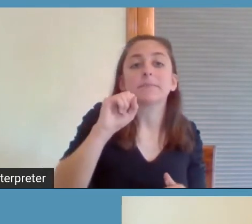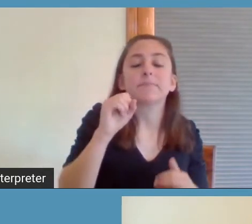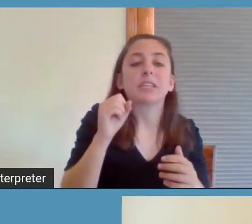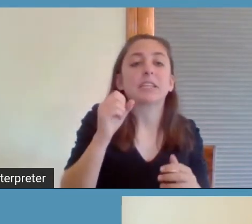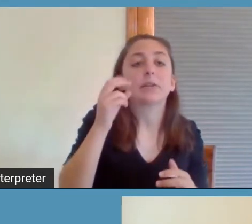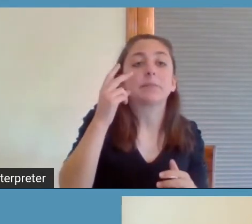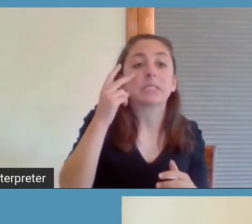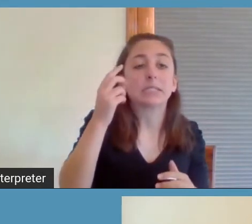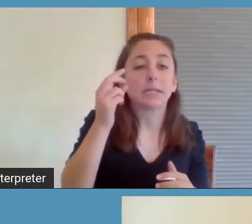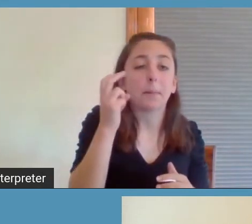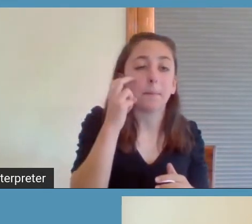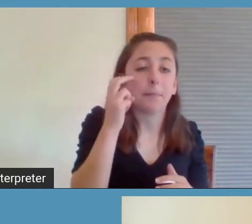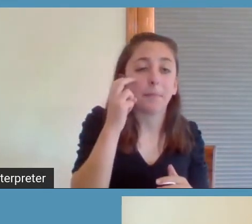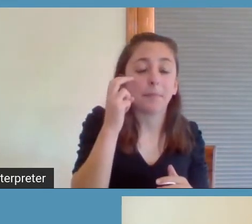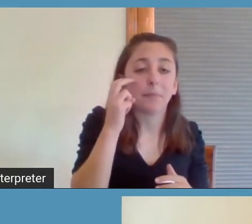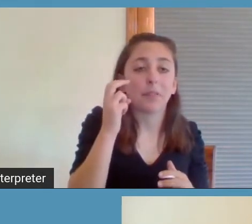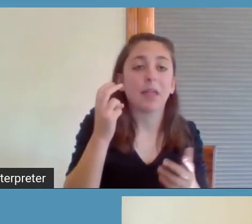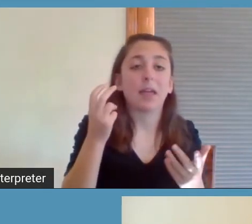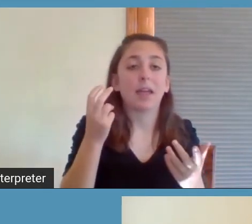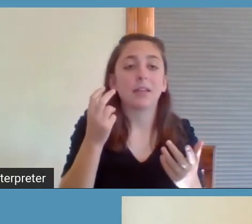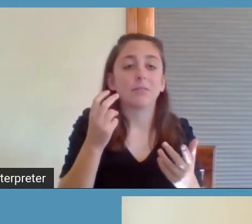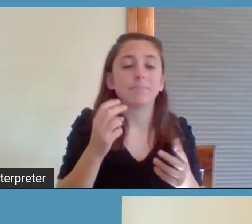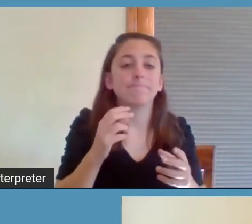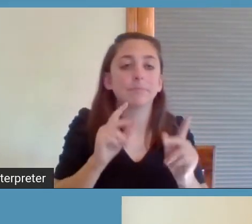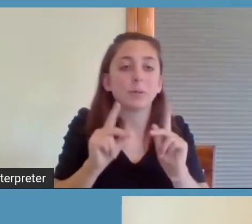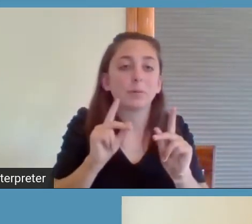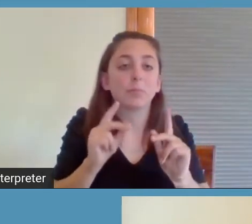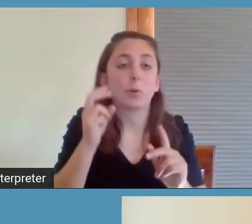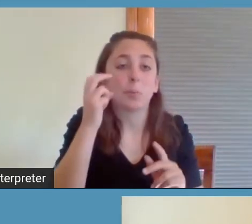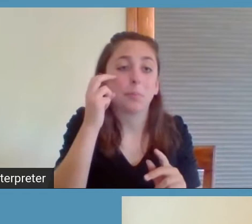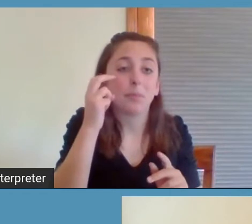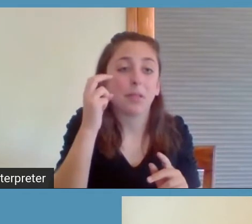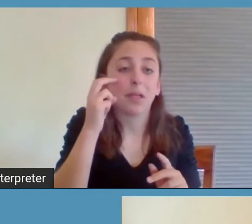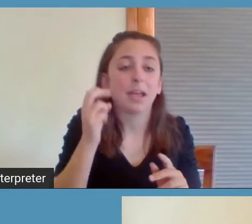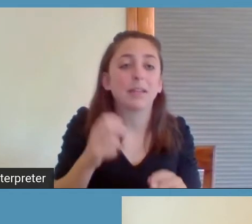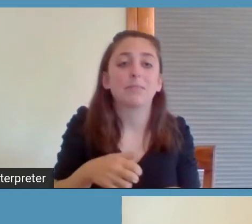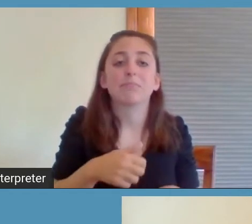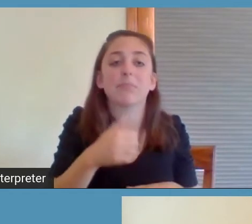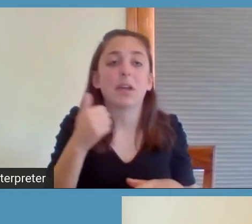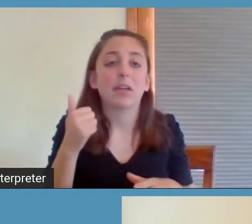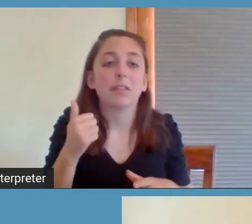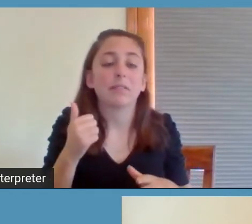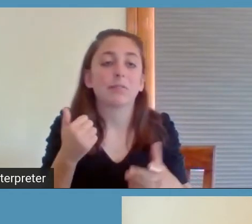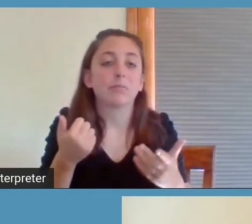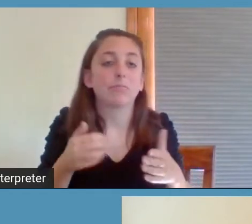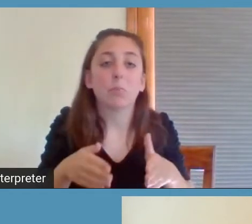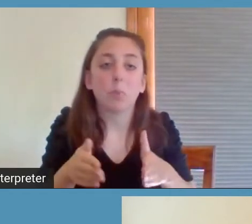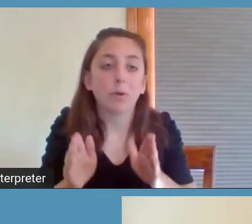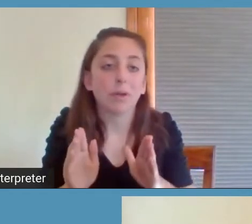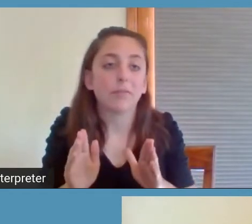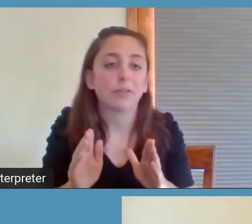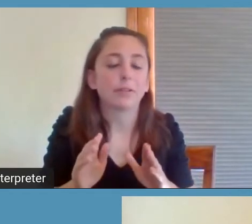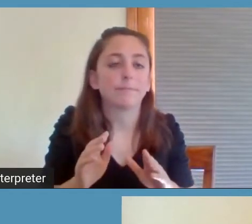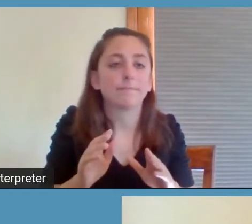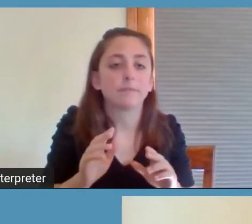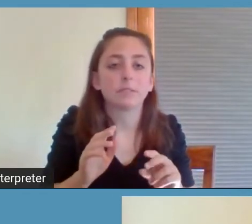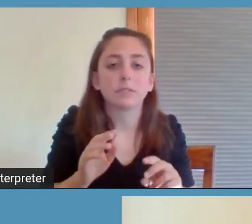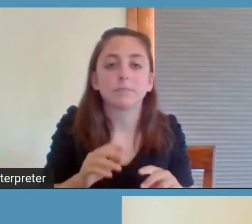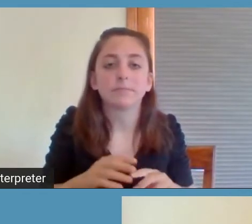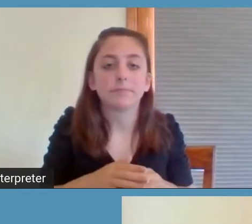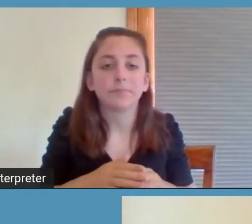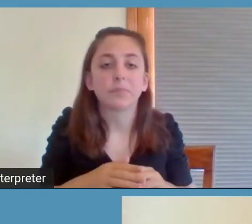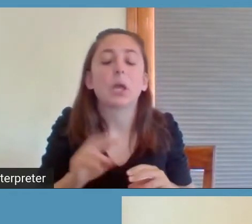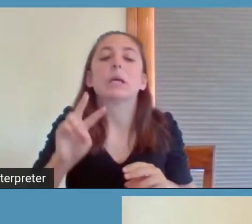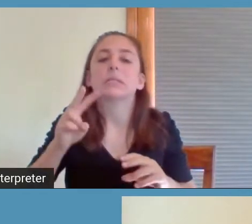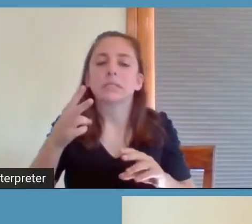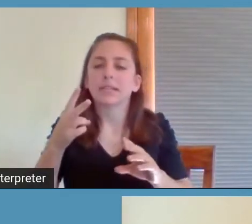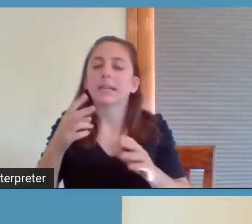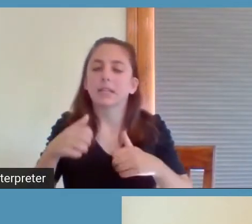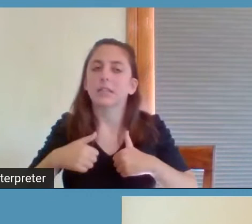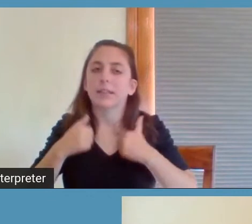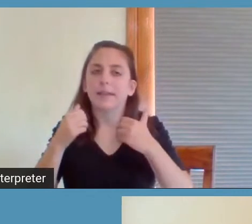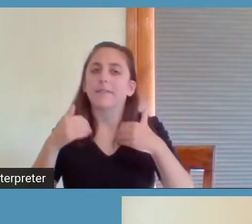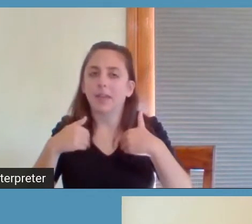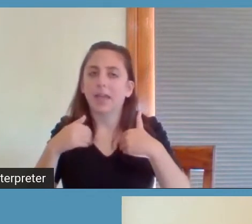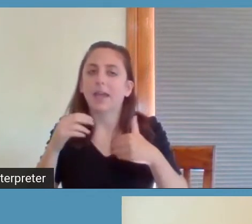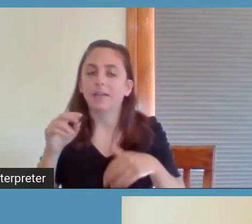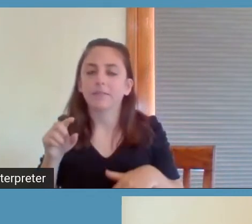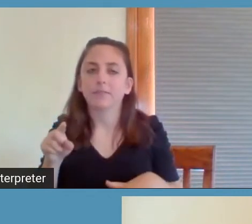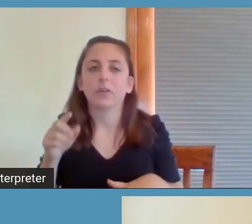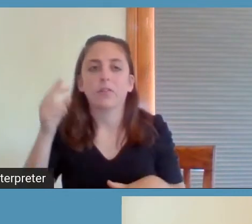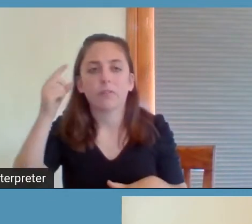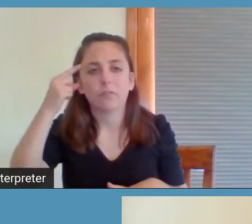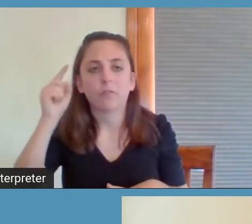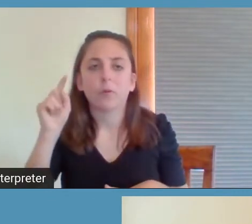like uh um audio embedded type of type of feature i guess um period for second life i know that much